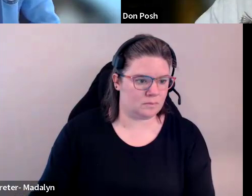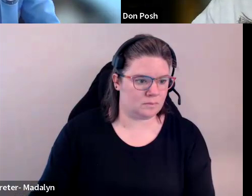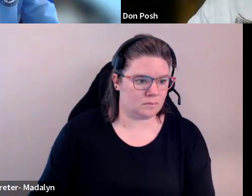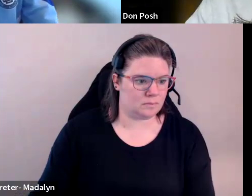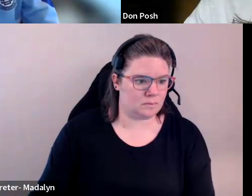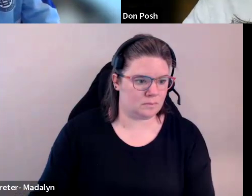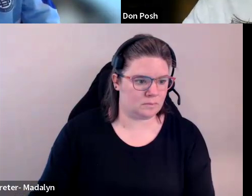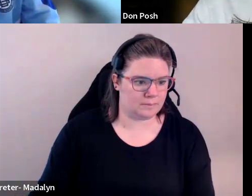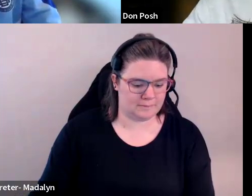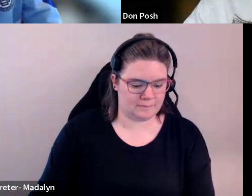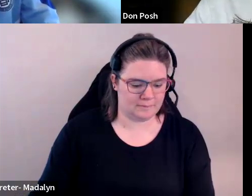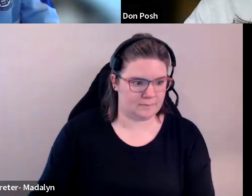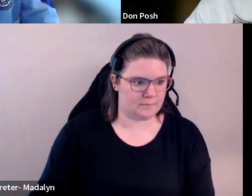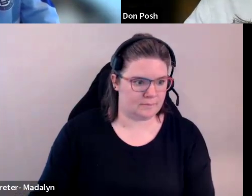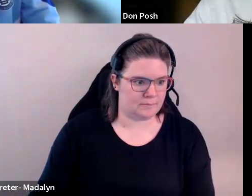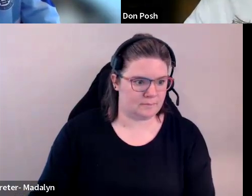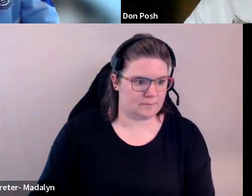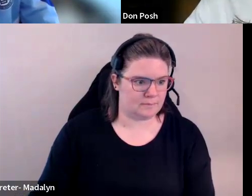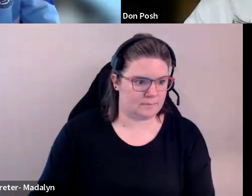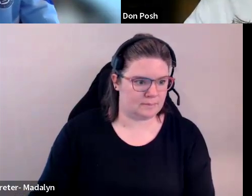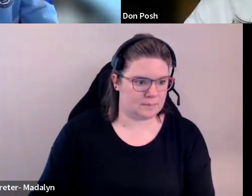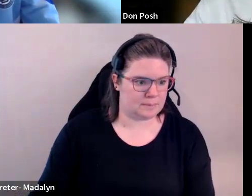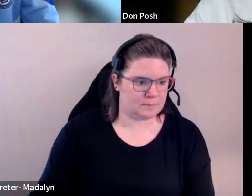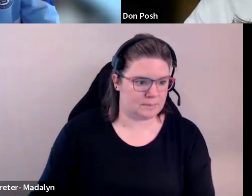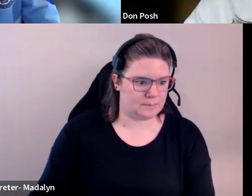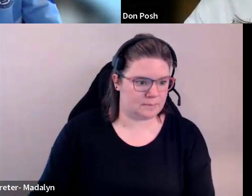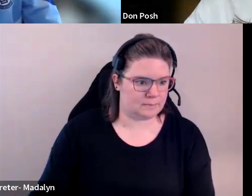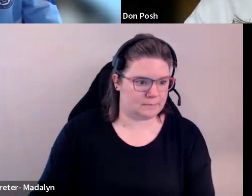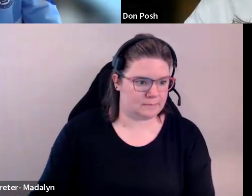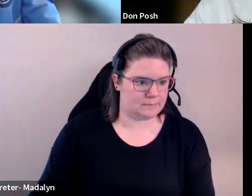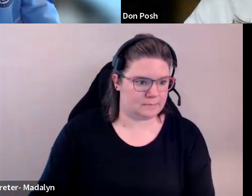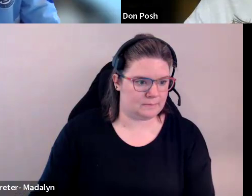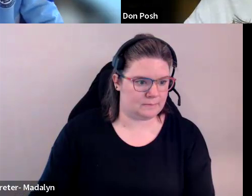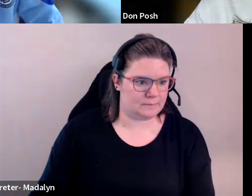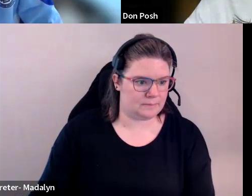Don Dew: most most of the board is in Puerto Rico. I'm not so.